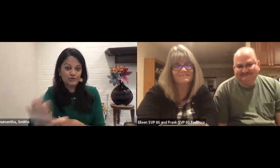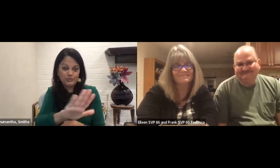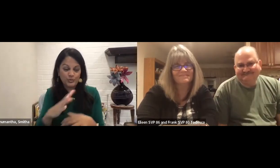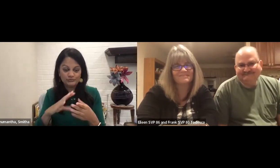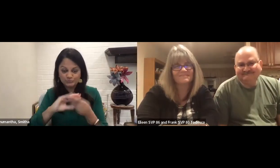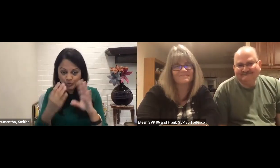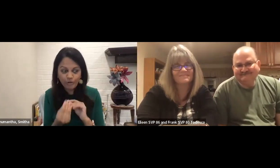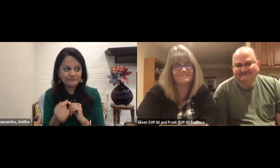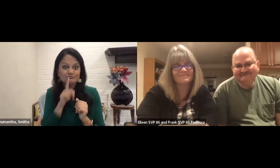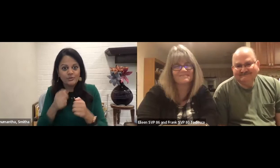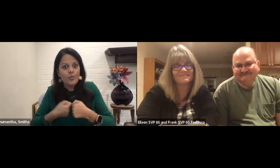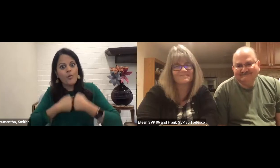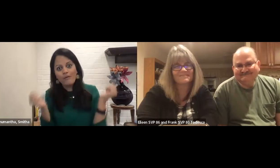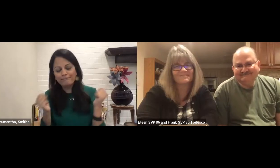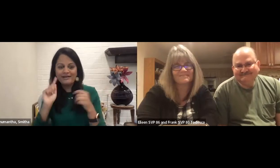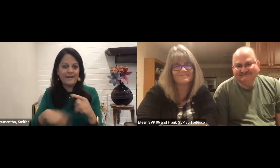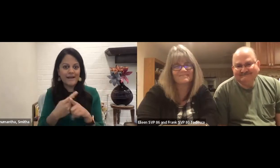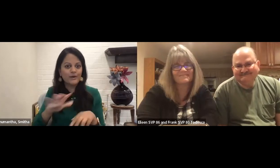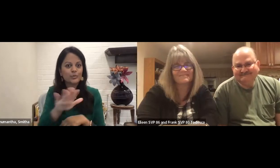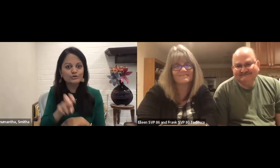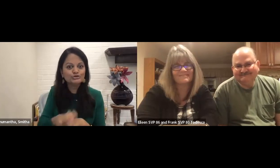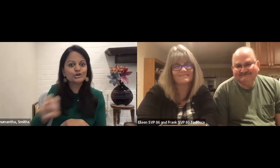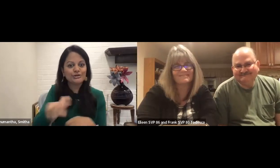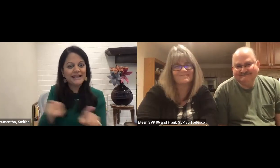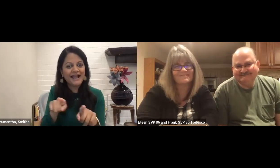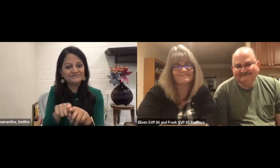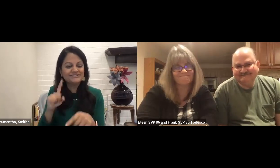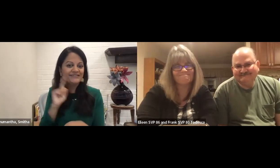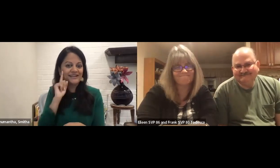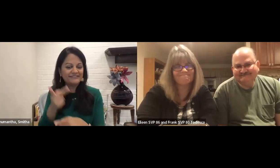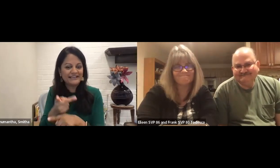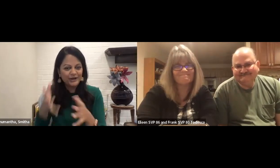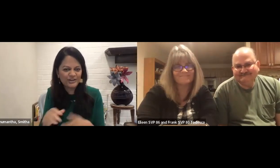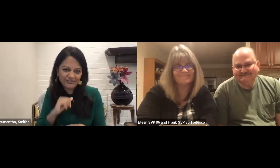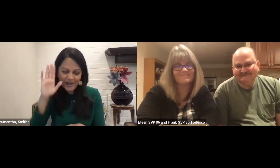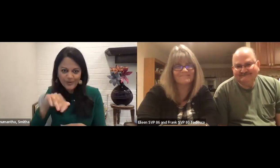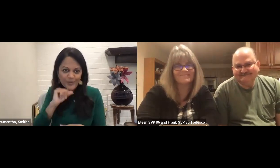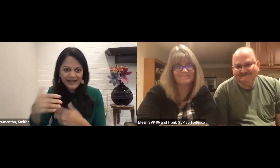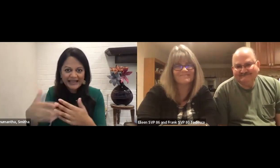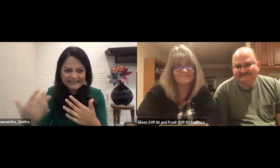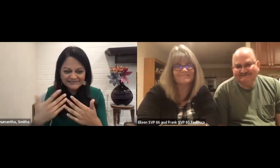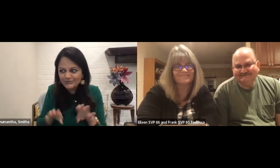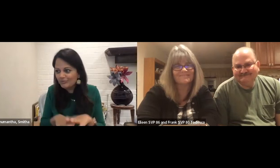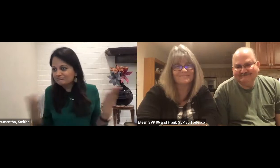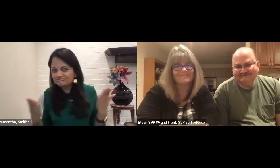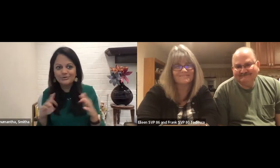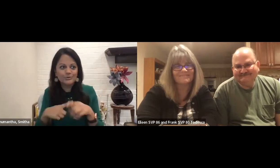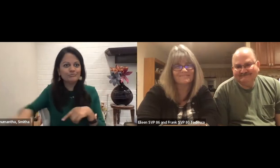I just want to thank both of you for your willingness to share your story and just open up about your journey about being a Deaf caregiver.